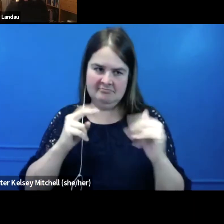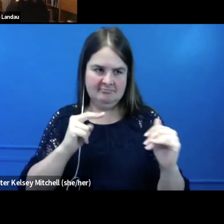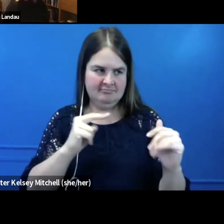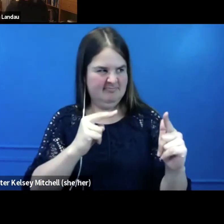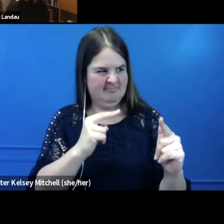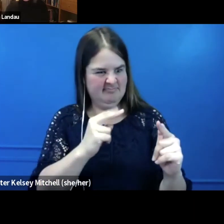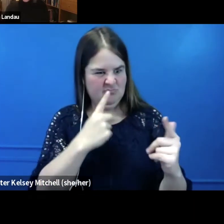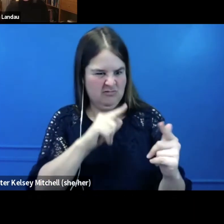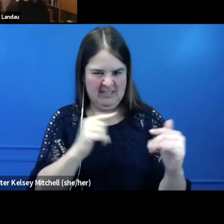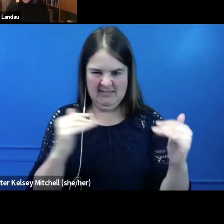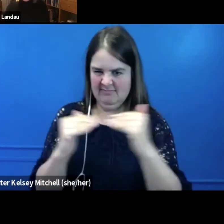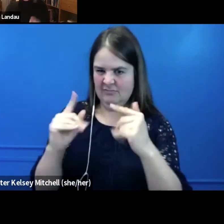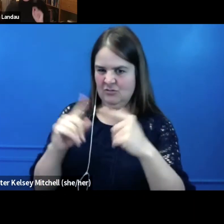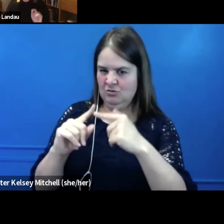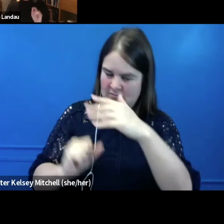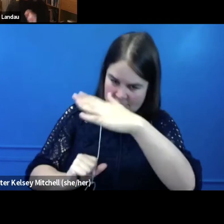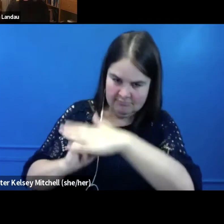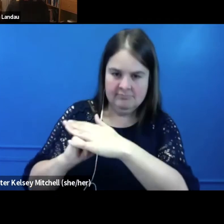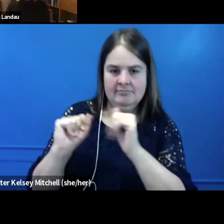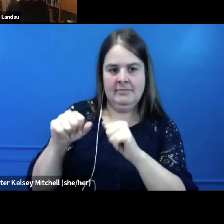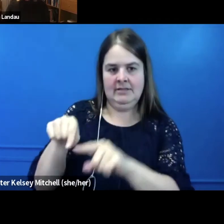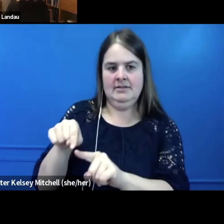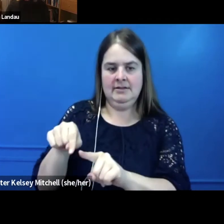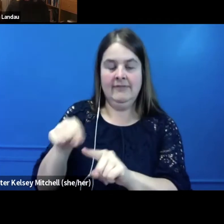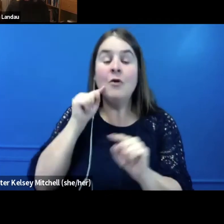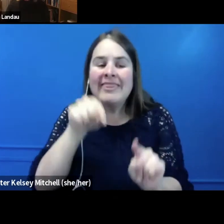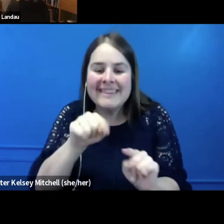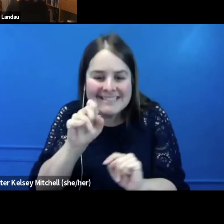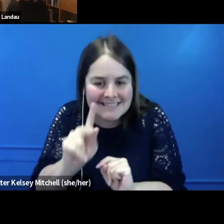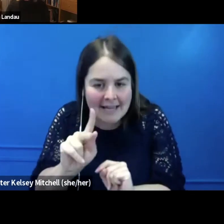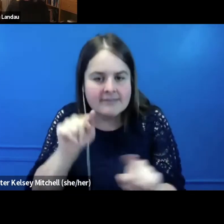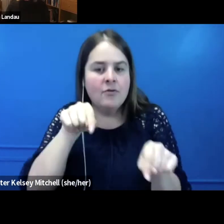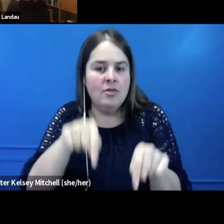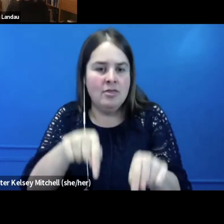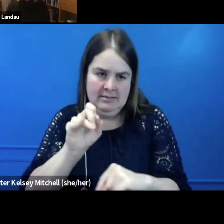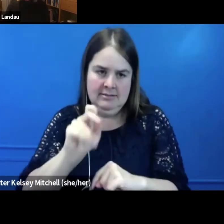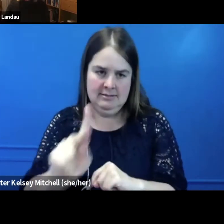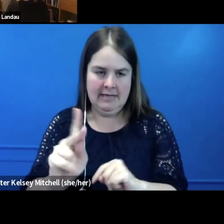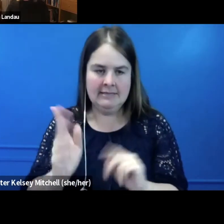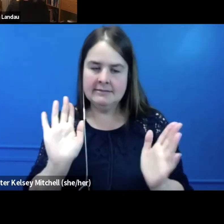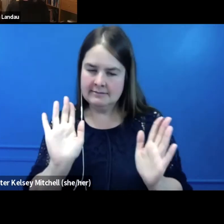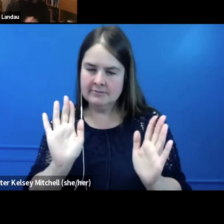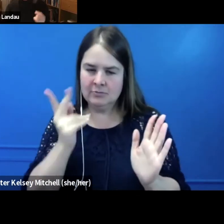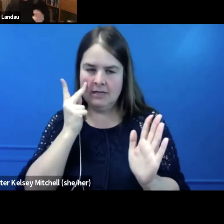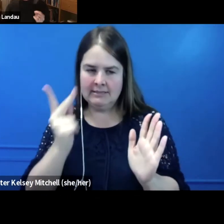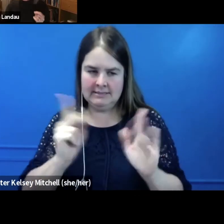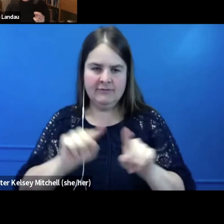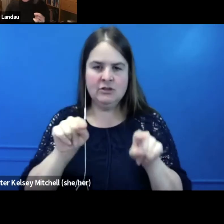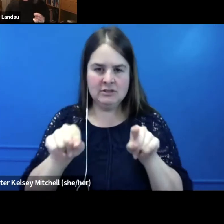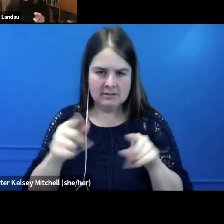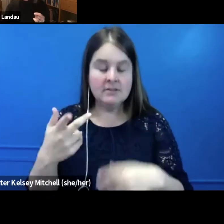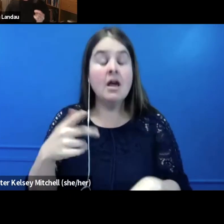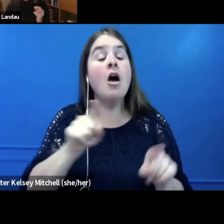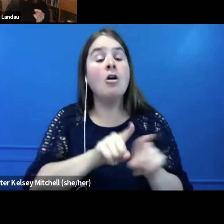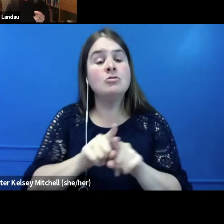even if you're 24 in this task you look like a three two three to four year old